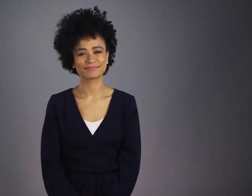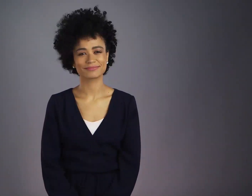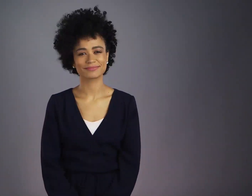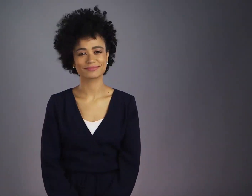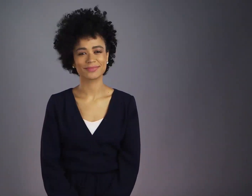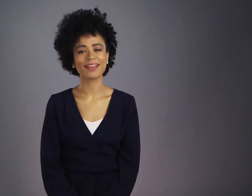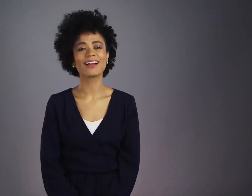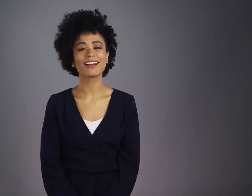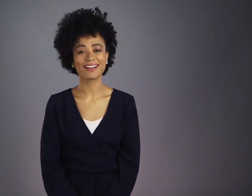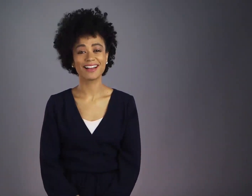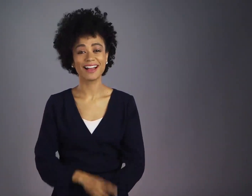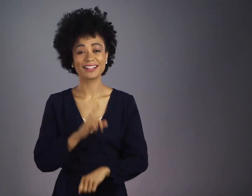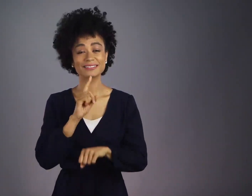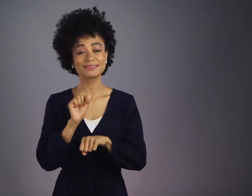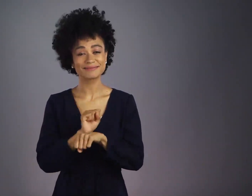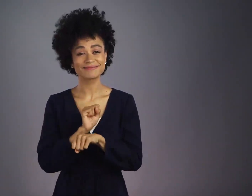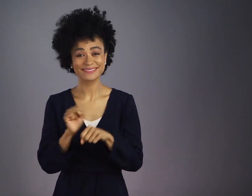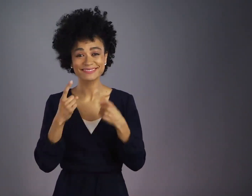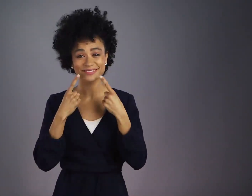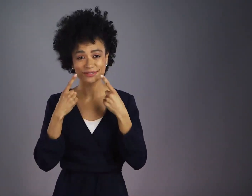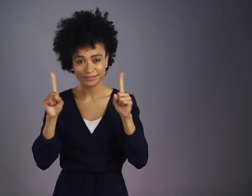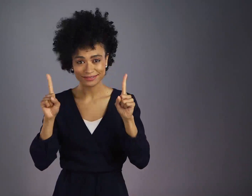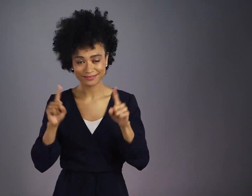It works — it really does.